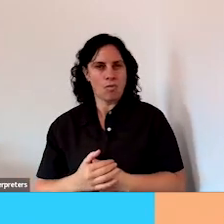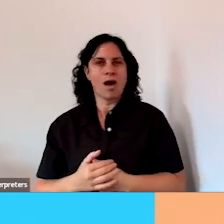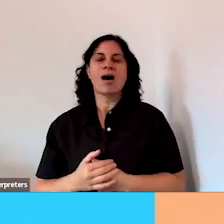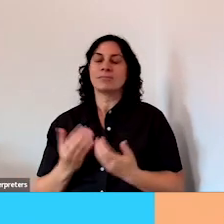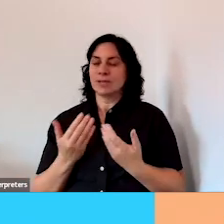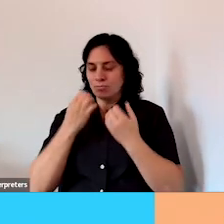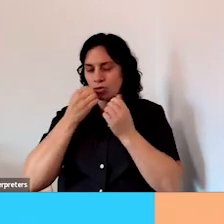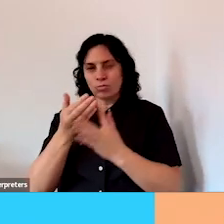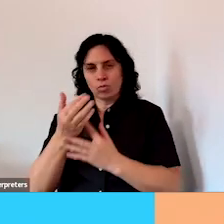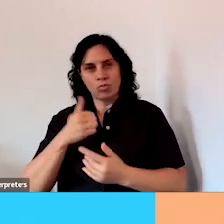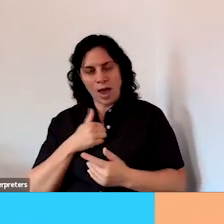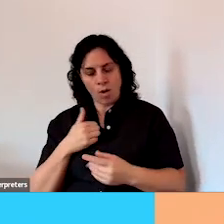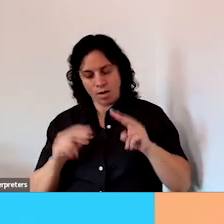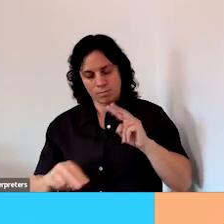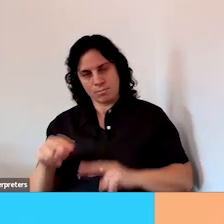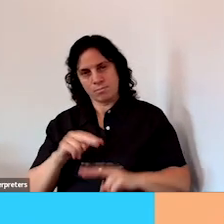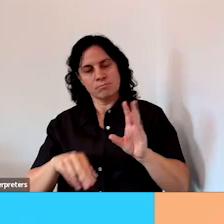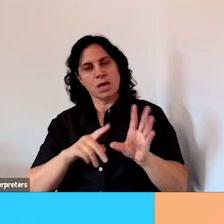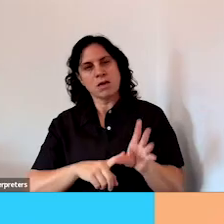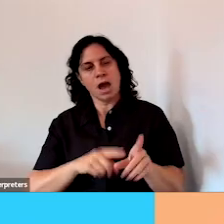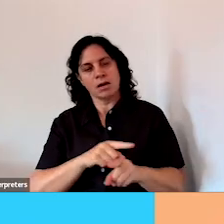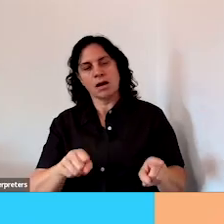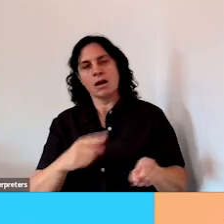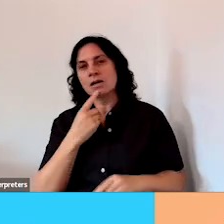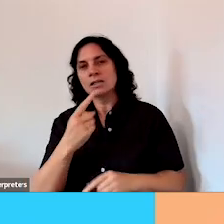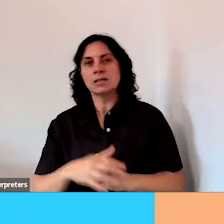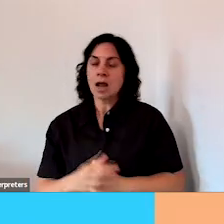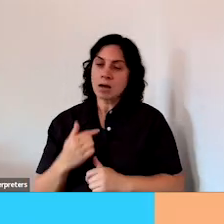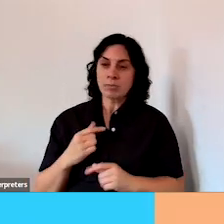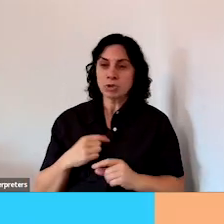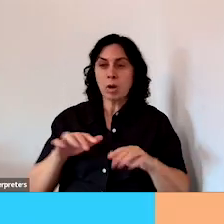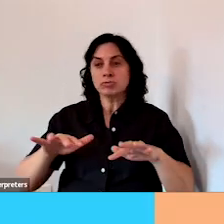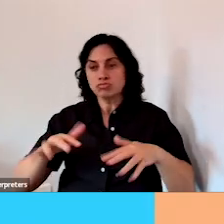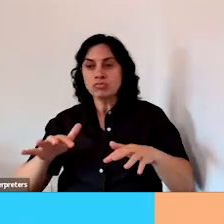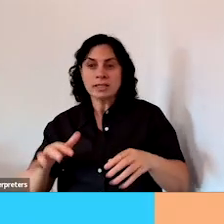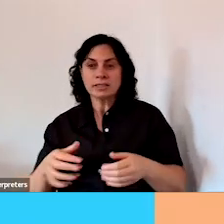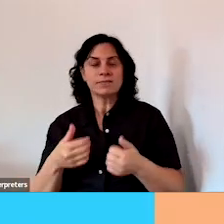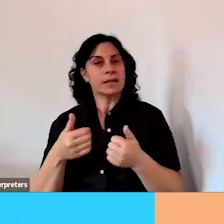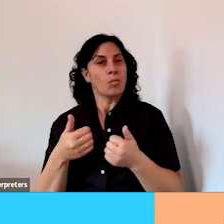Were many young people reported that they were doing relatively well.